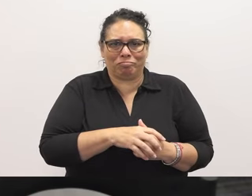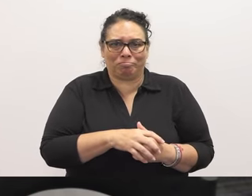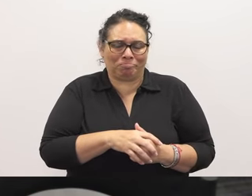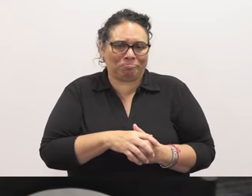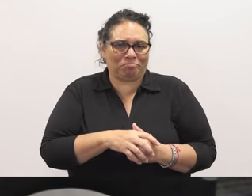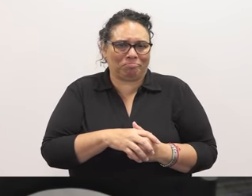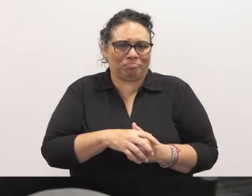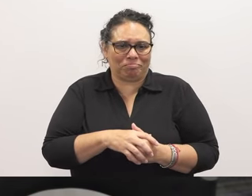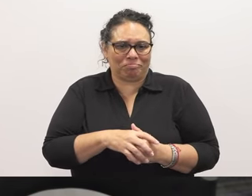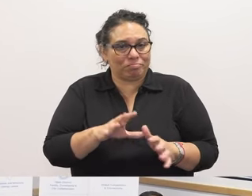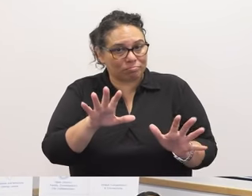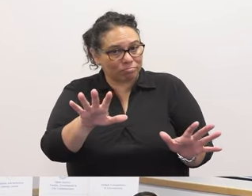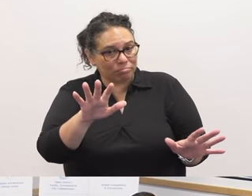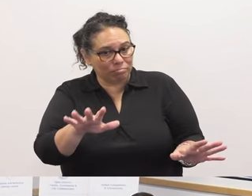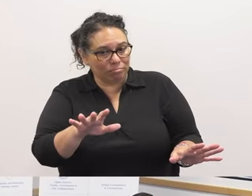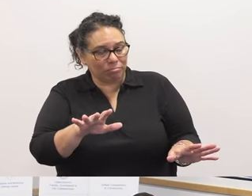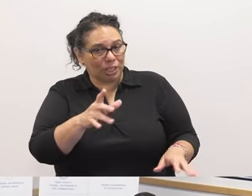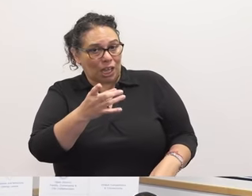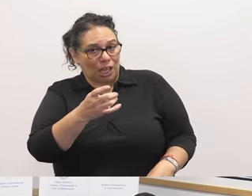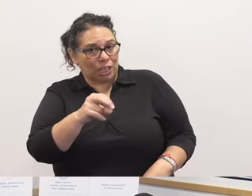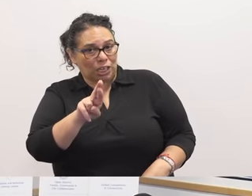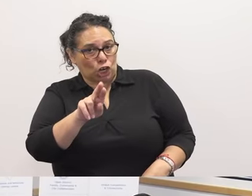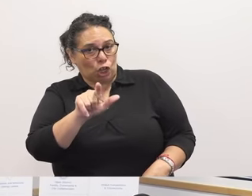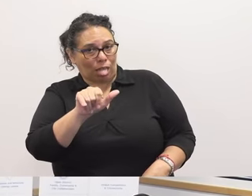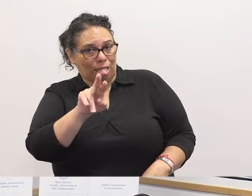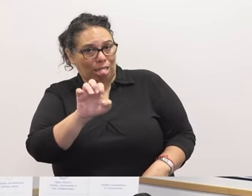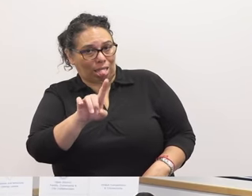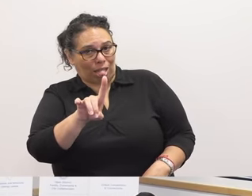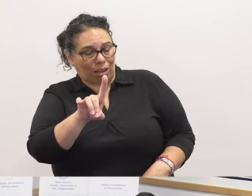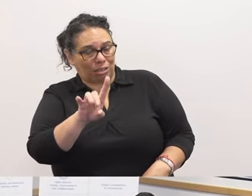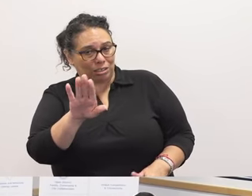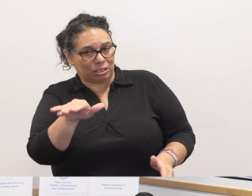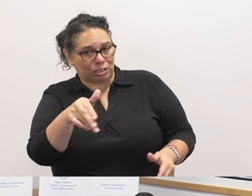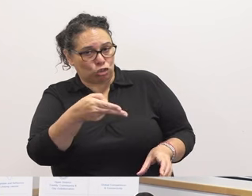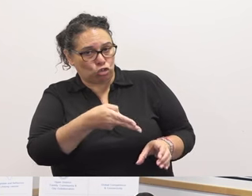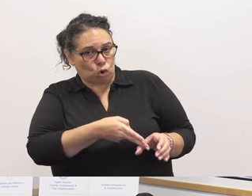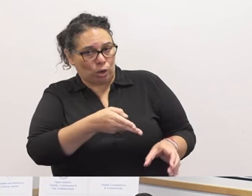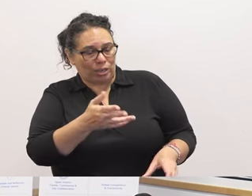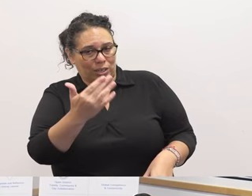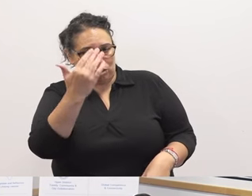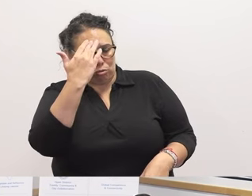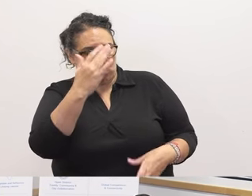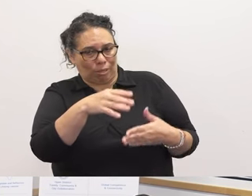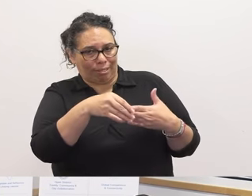If I may, Dr. Lund, maybe you can join in. I know that, so of course, Dr. Lund led our middle schools for the last several years,